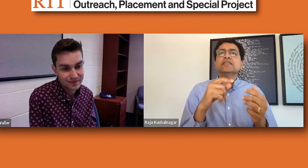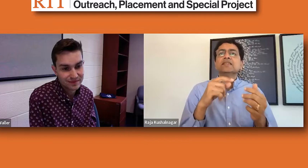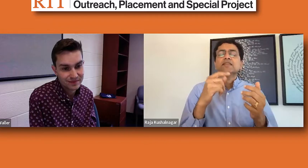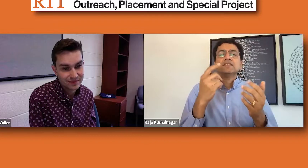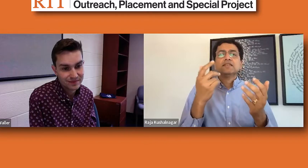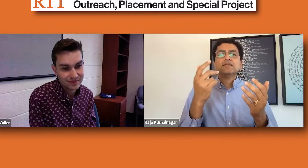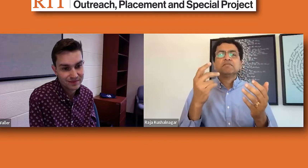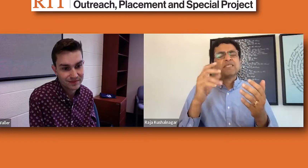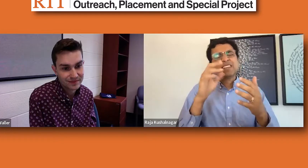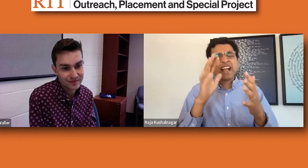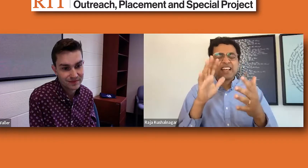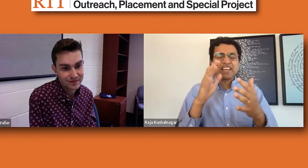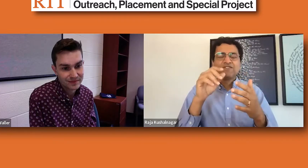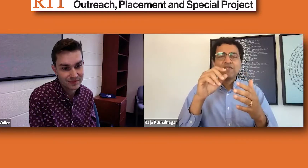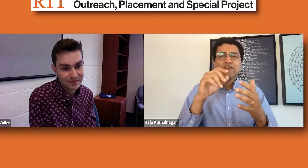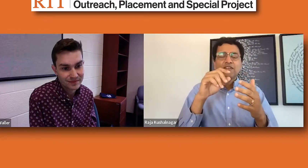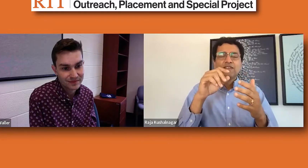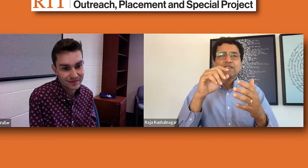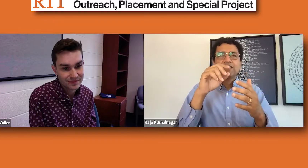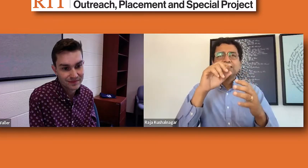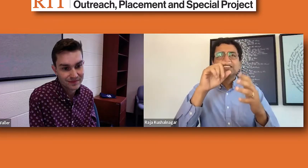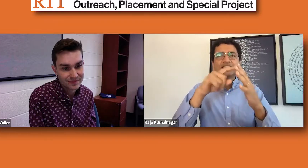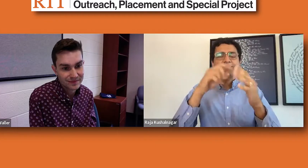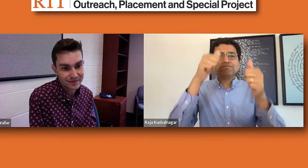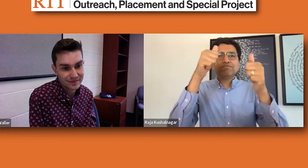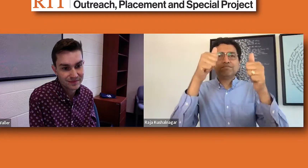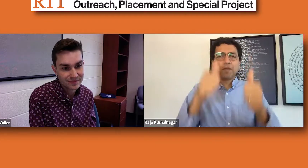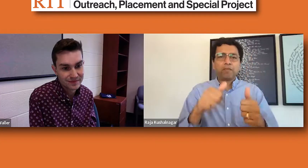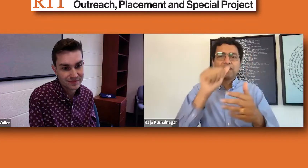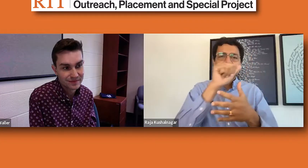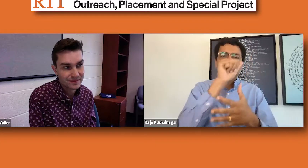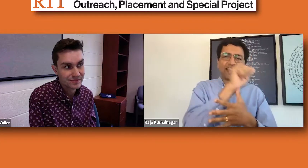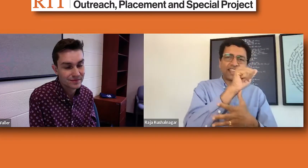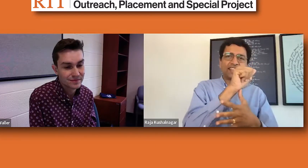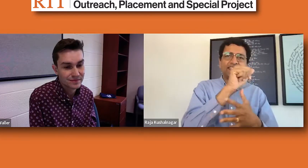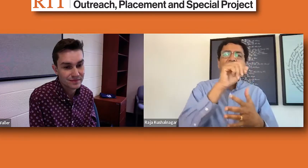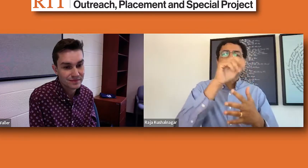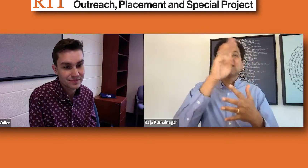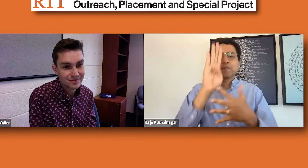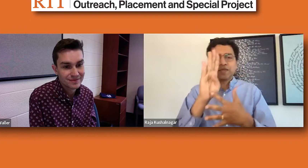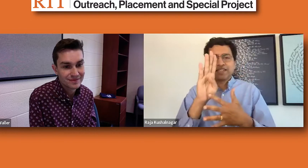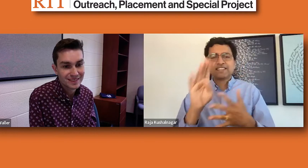So there were no formal access services.